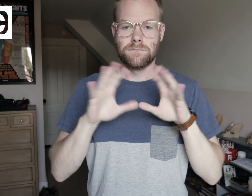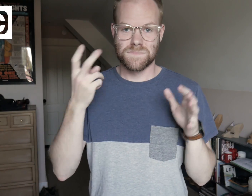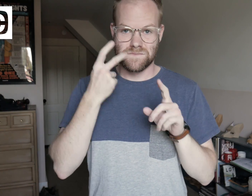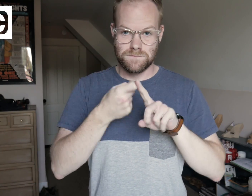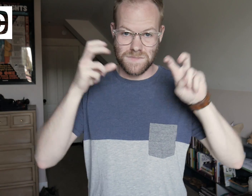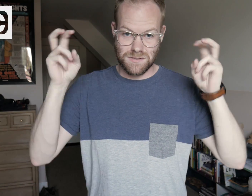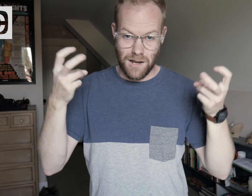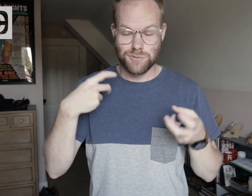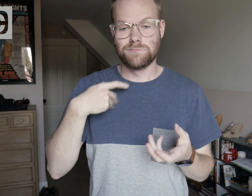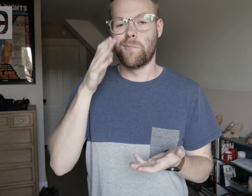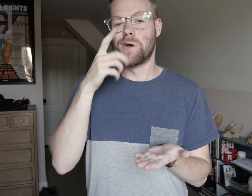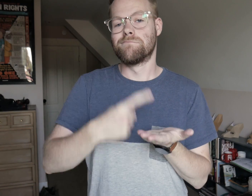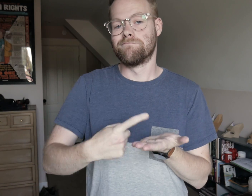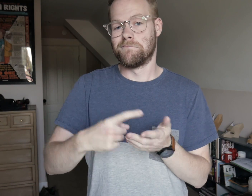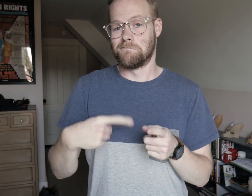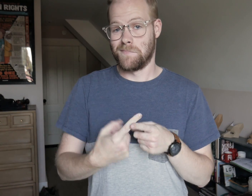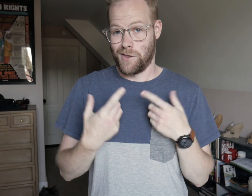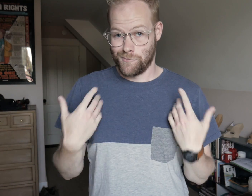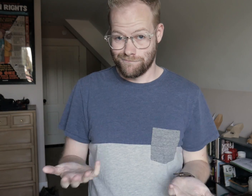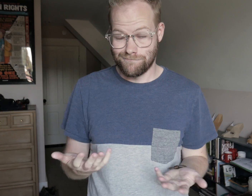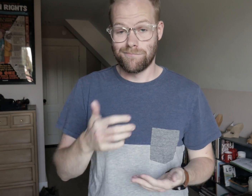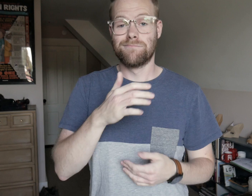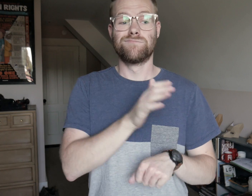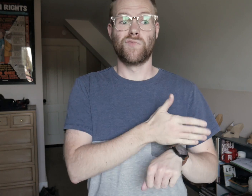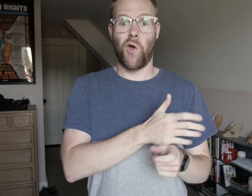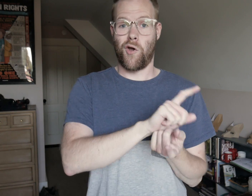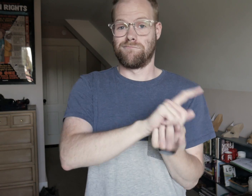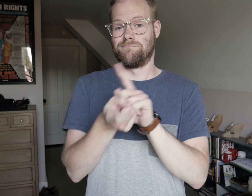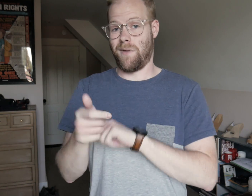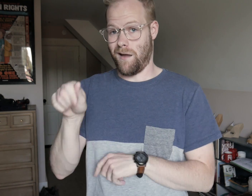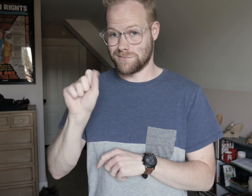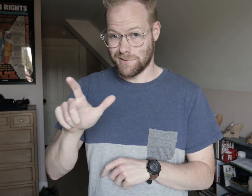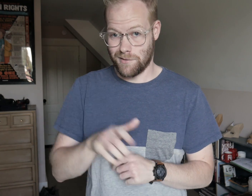As you can see from the title, I’ll be talking about translating songs into ASL.